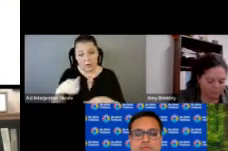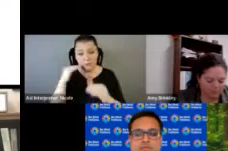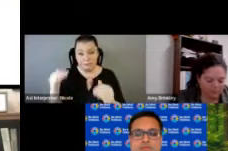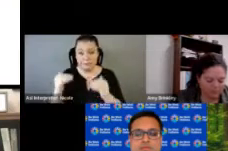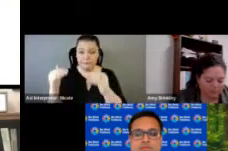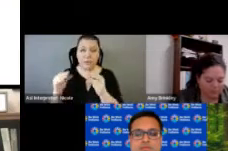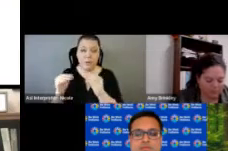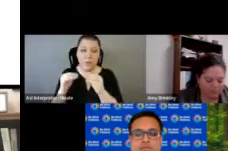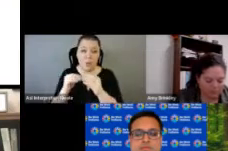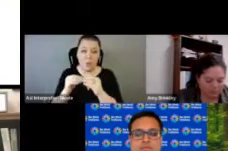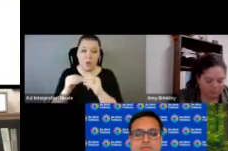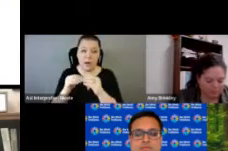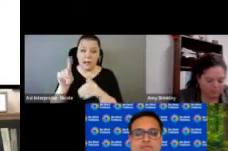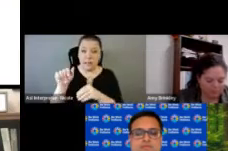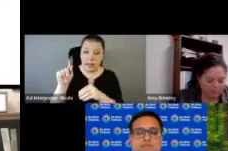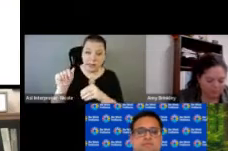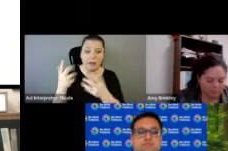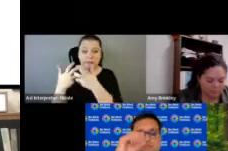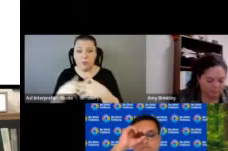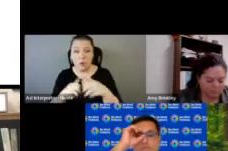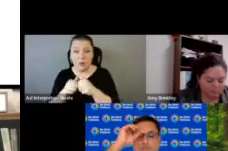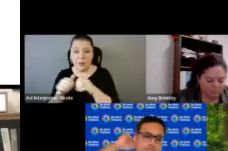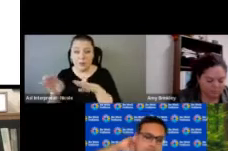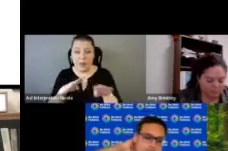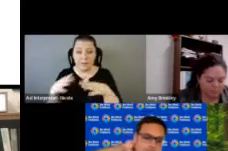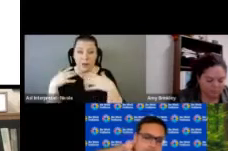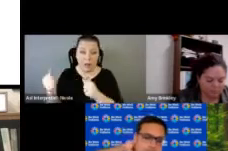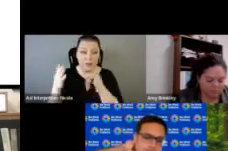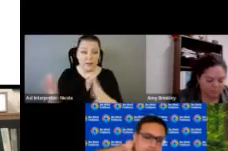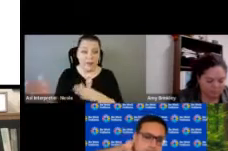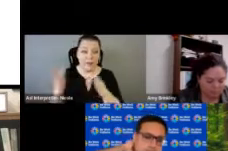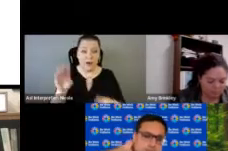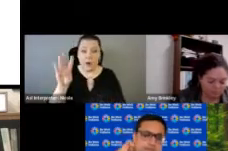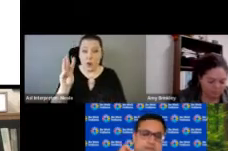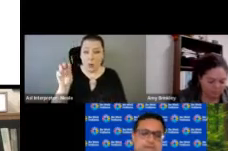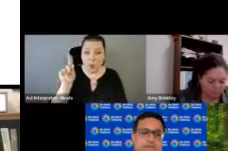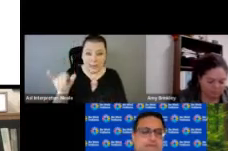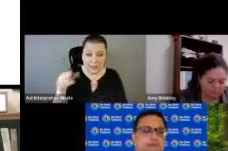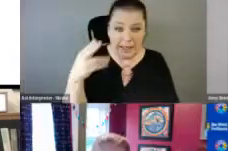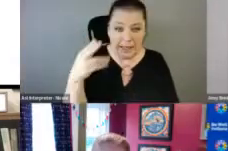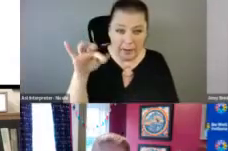integration across behavioral health. And we'll also hear from Wendy Harrold, who's the executive director of data